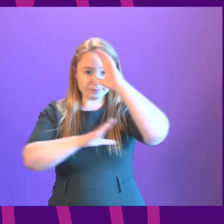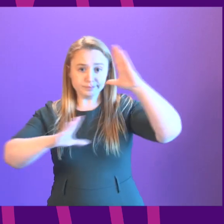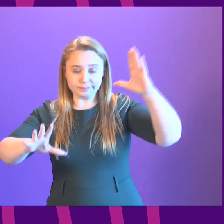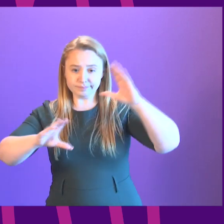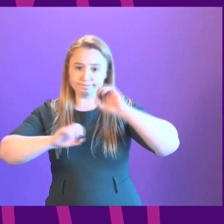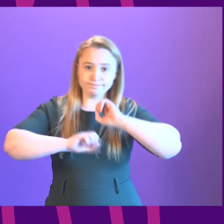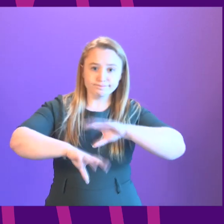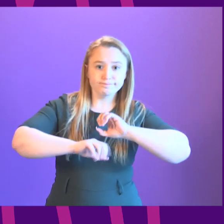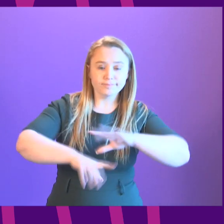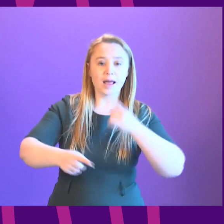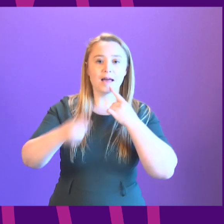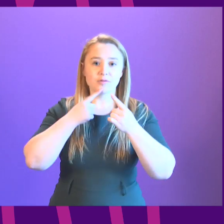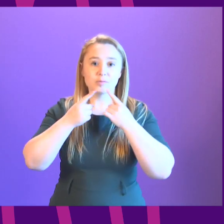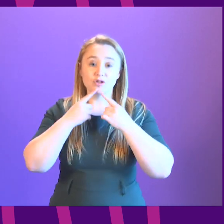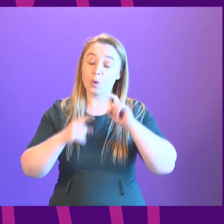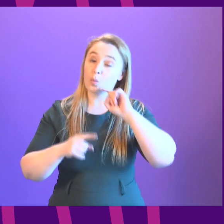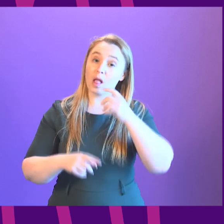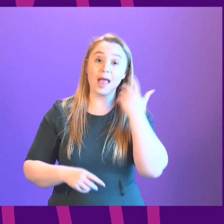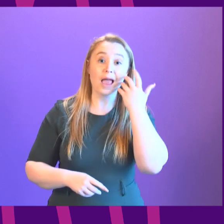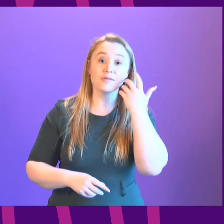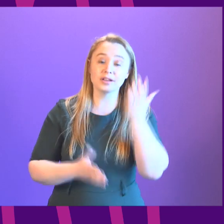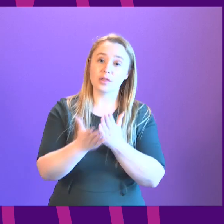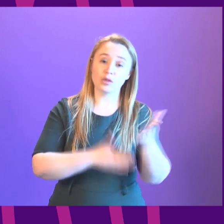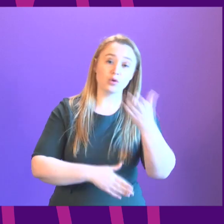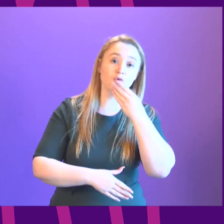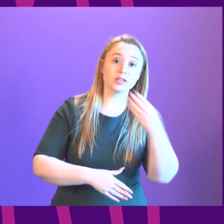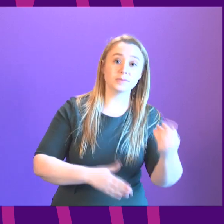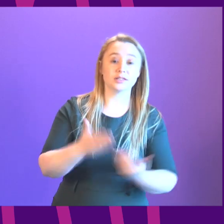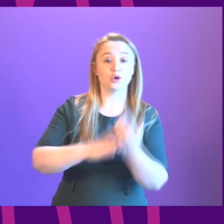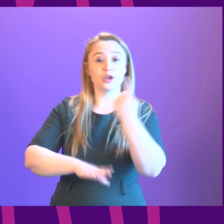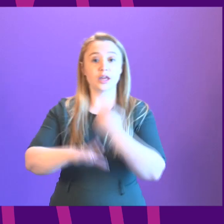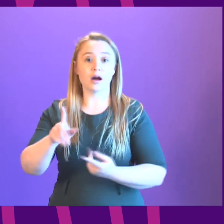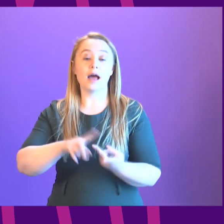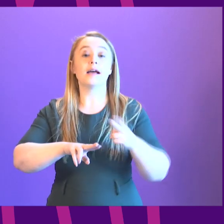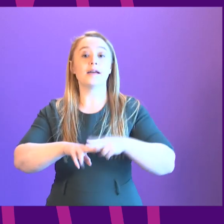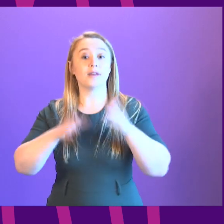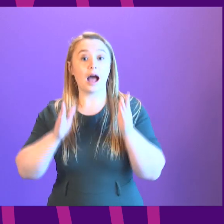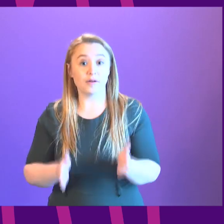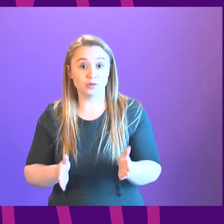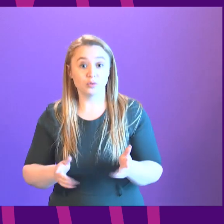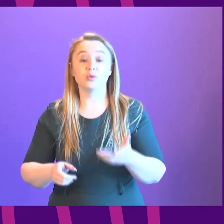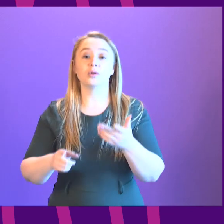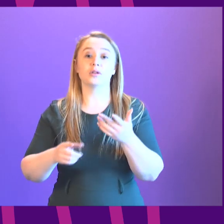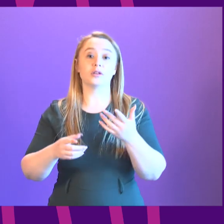I will do that every day over the Christmas and new year period if that is what is necessary and if there are updates that I can reasonably give people.